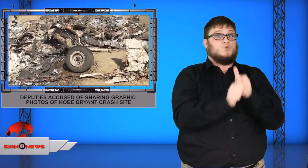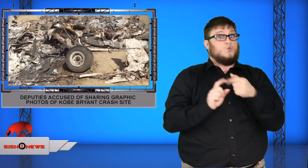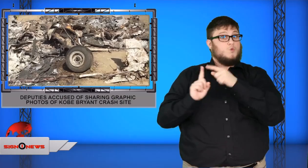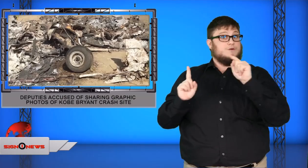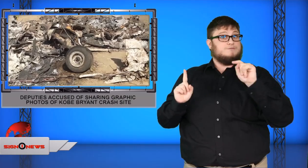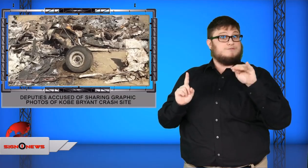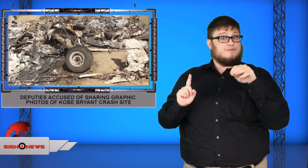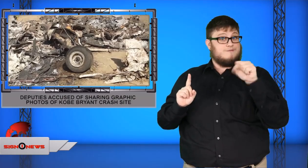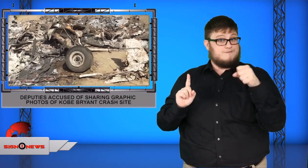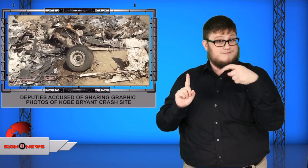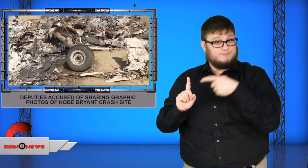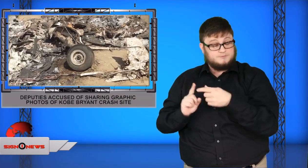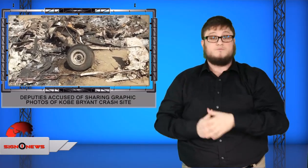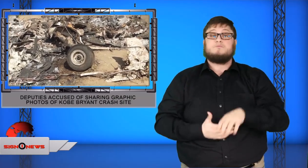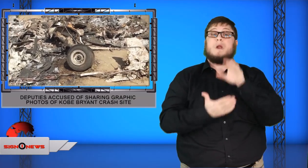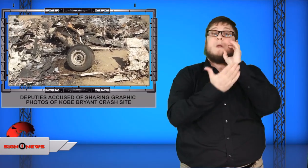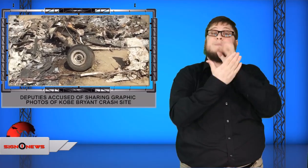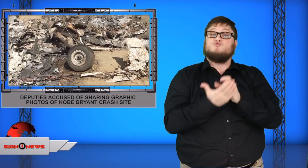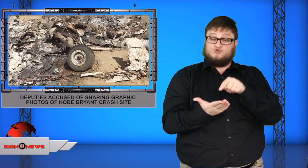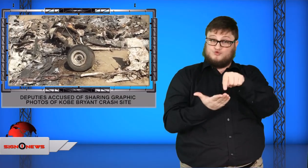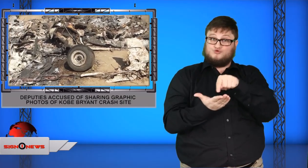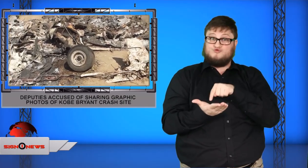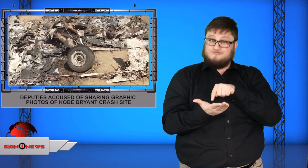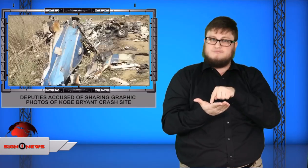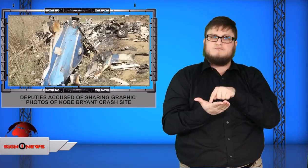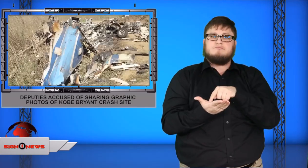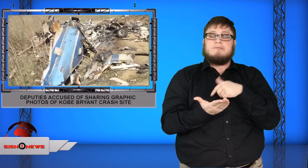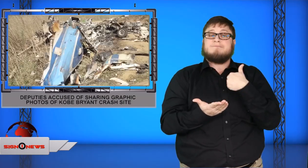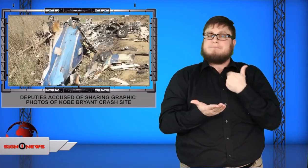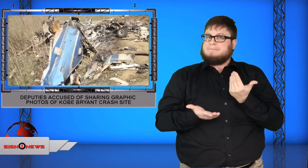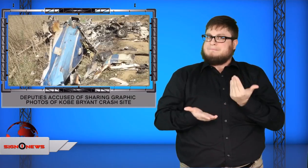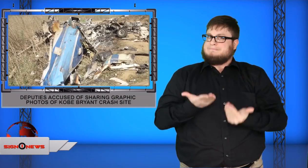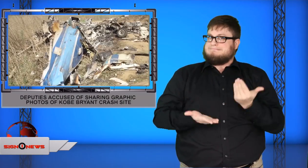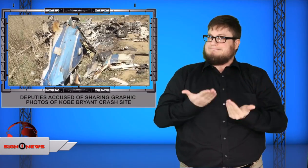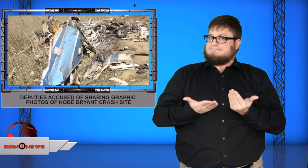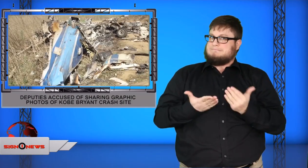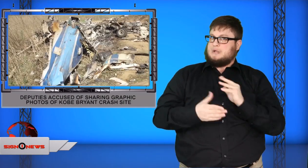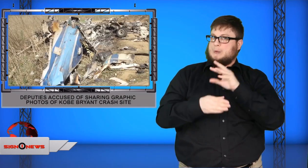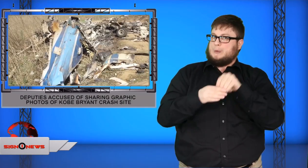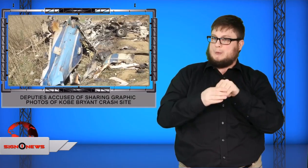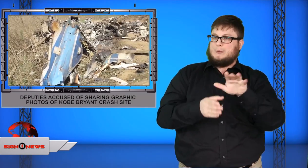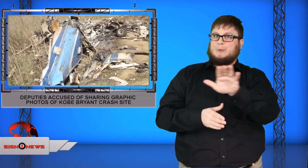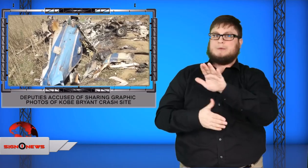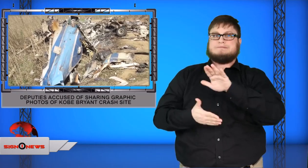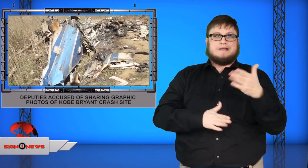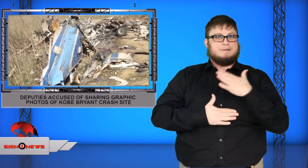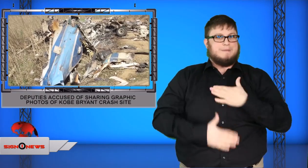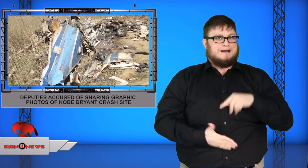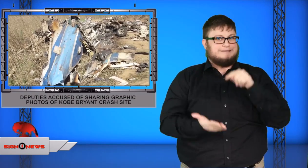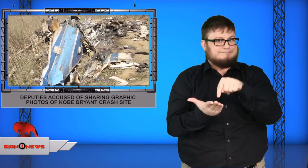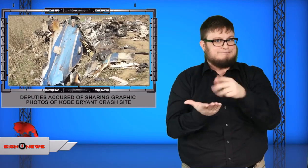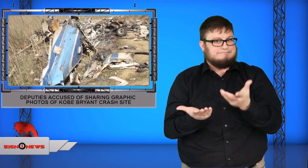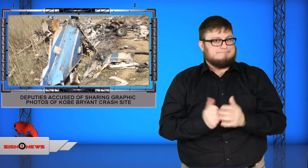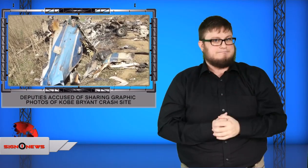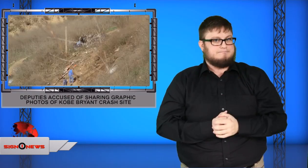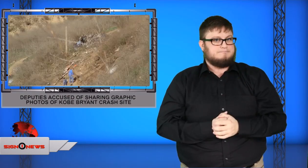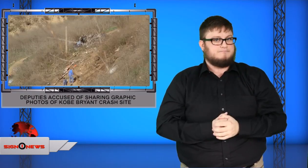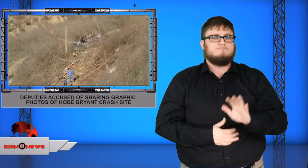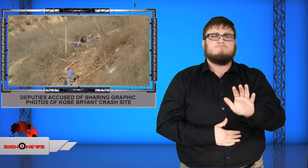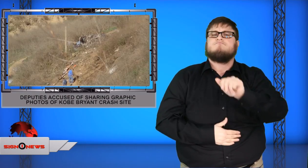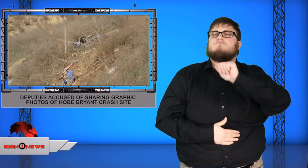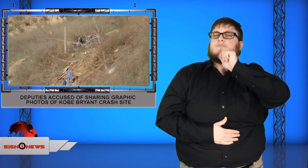According to The Times, the photographs may include images of the victims'remains.